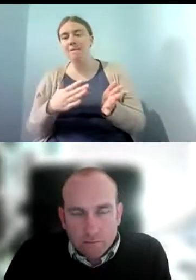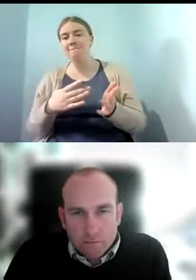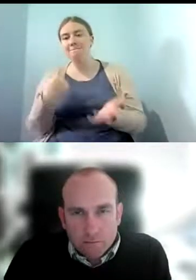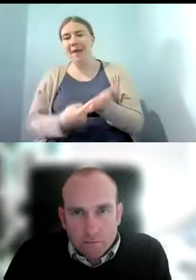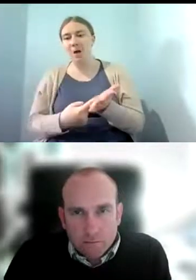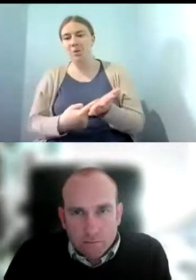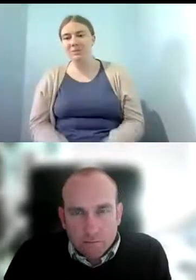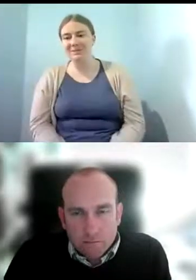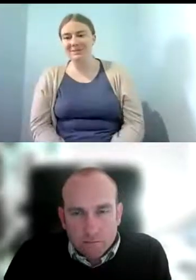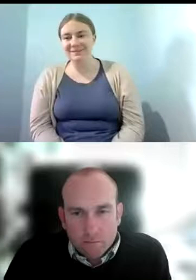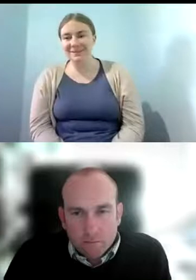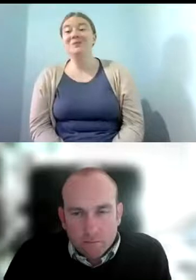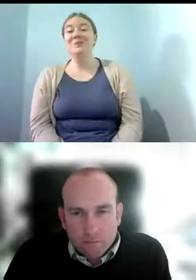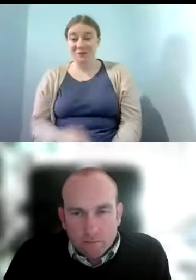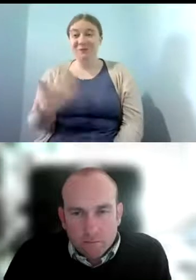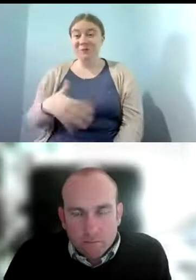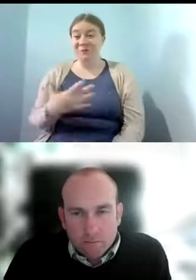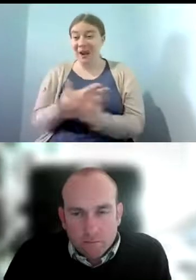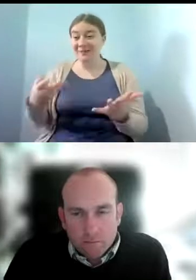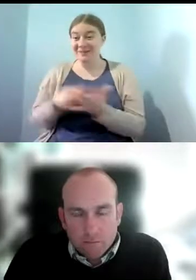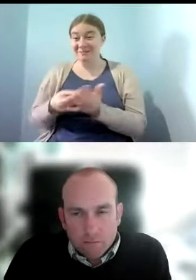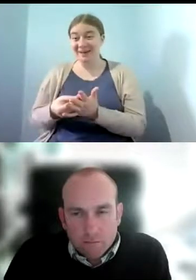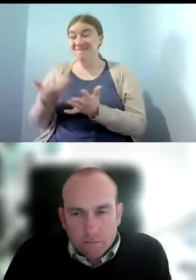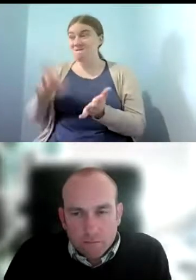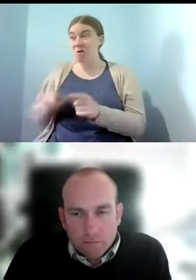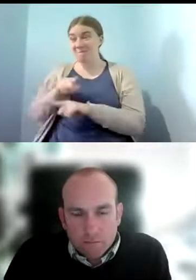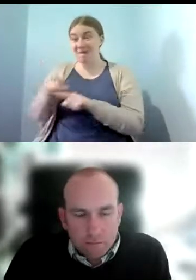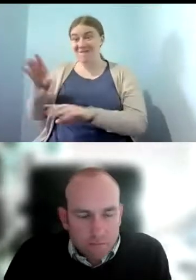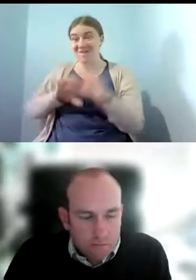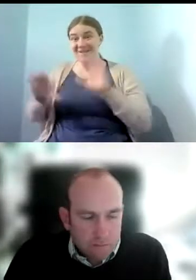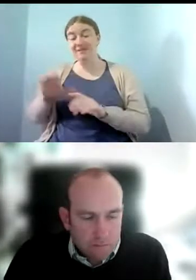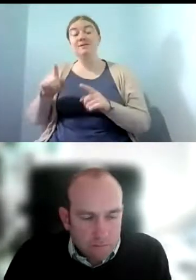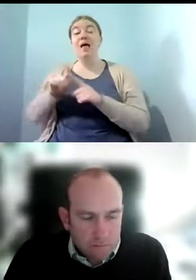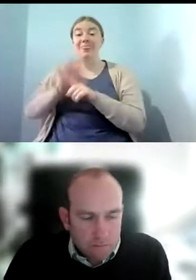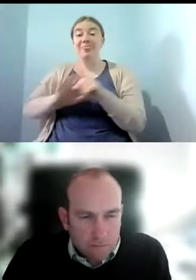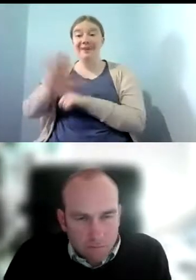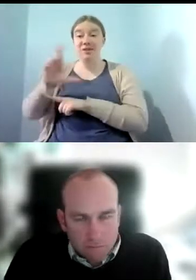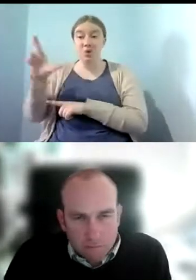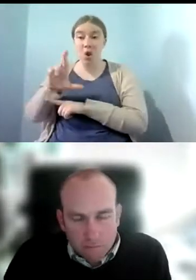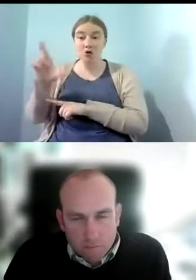significant amounts of money from our funders which is the national lottery heritage fund and the eu life programme